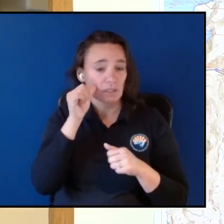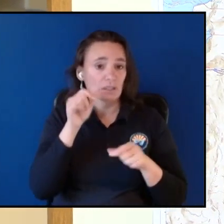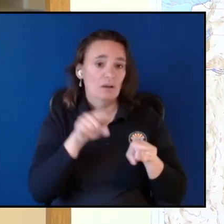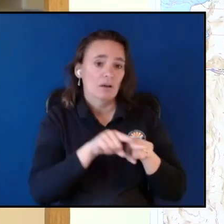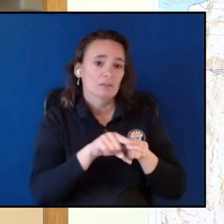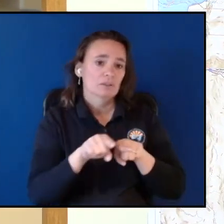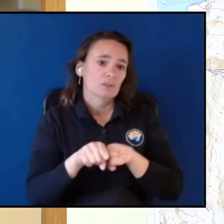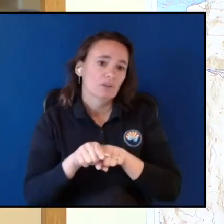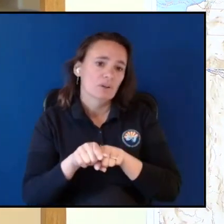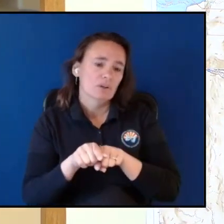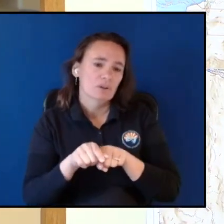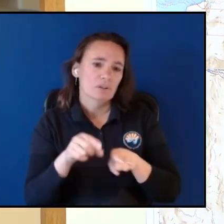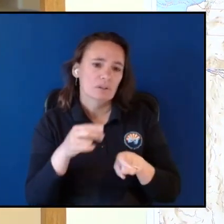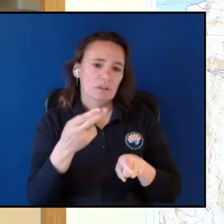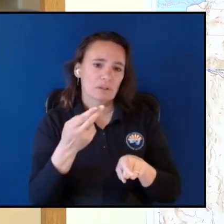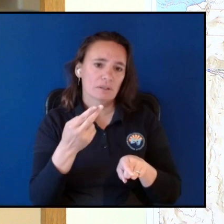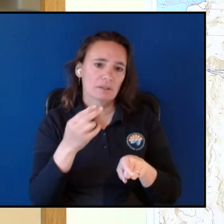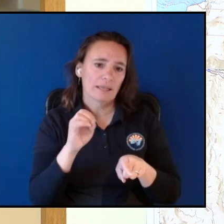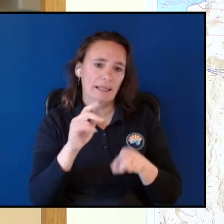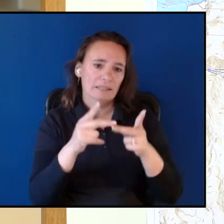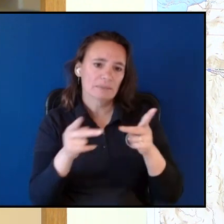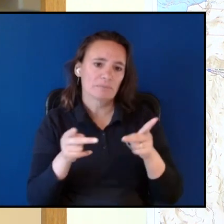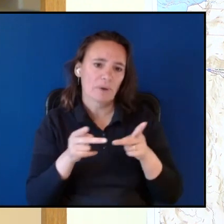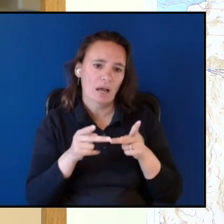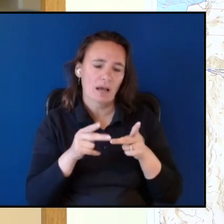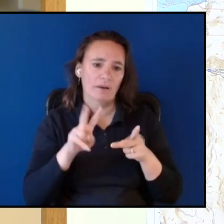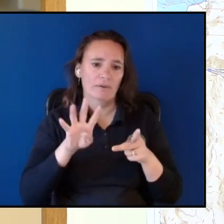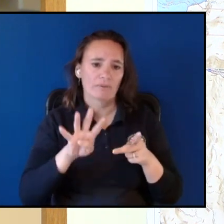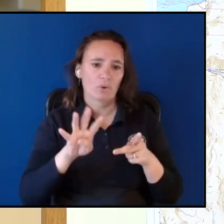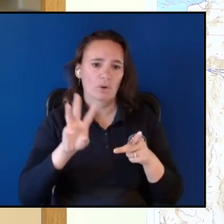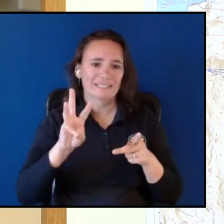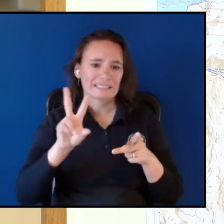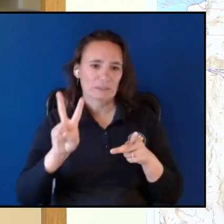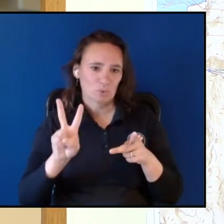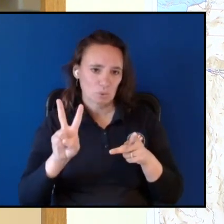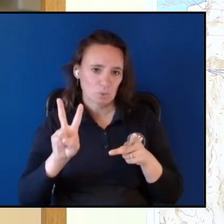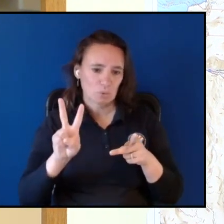right there by my pointer they inserted 2